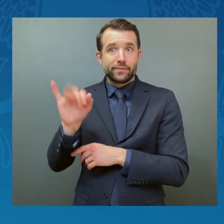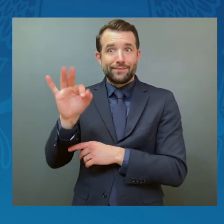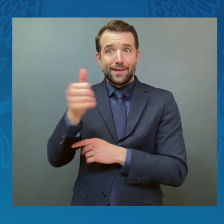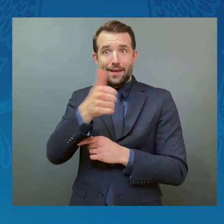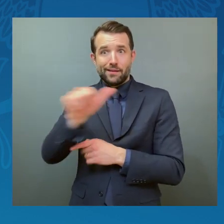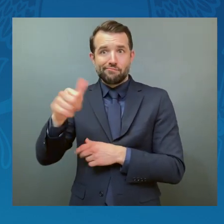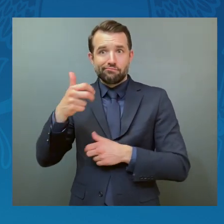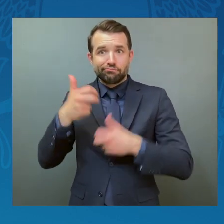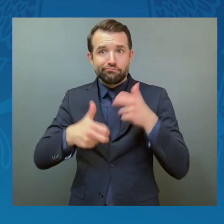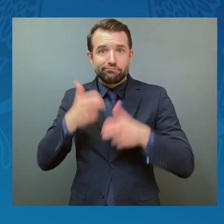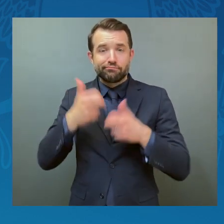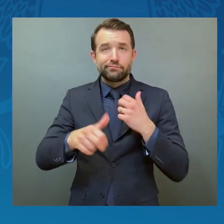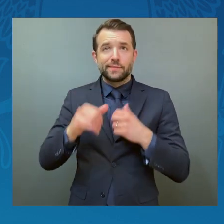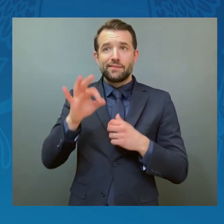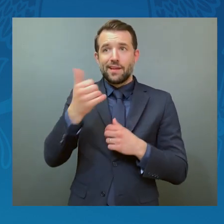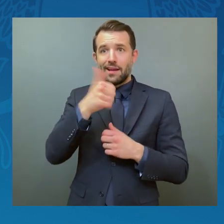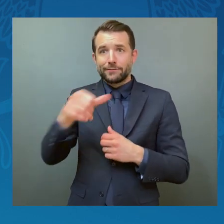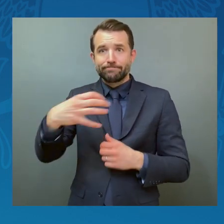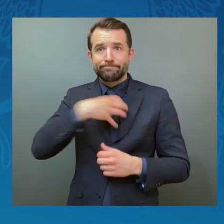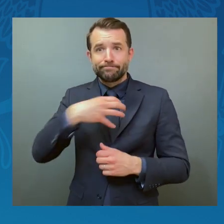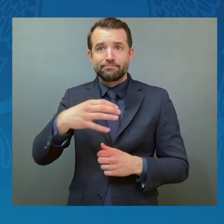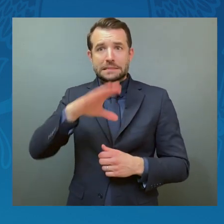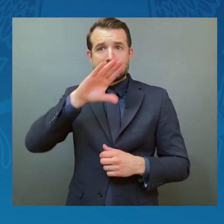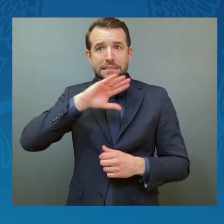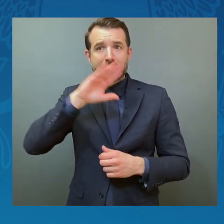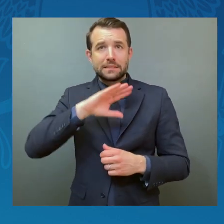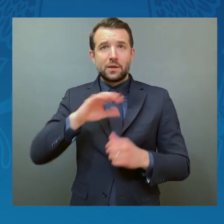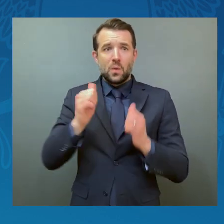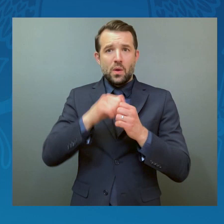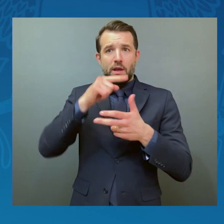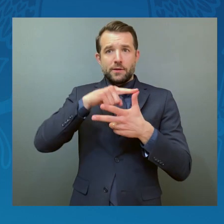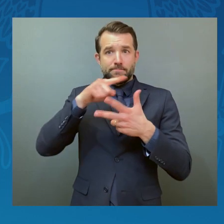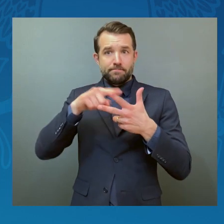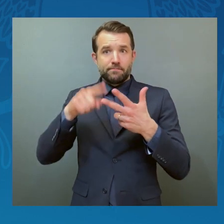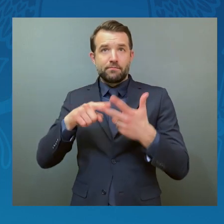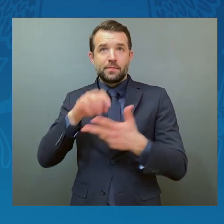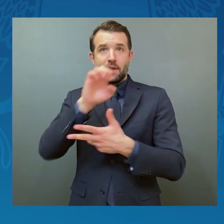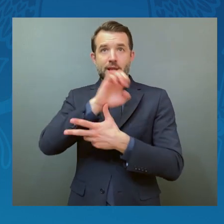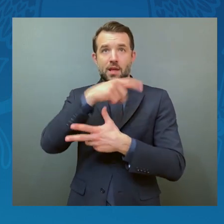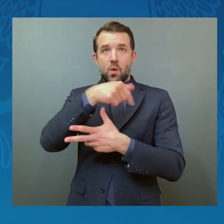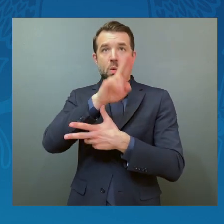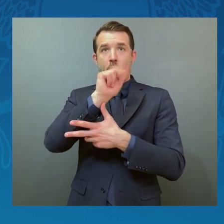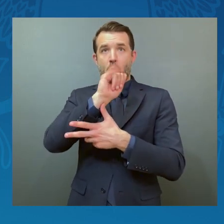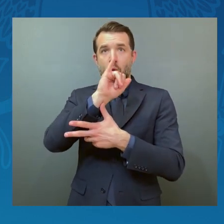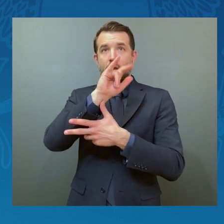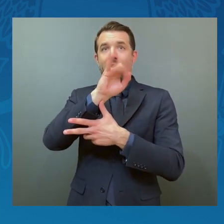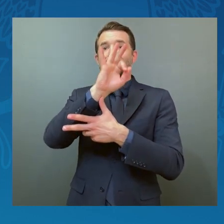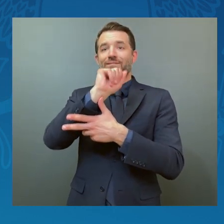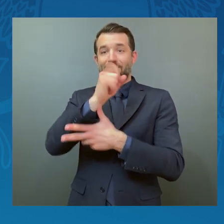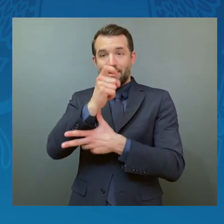Experian, and TransUnion, or a debt collector asking you to pay a bill you don't even owe.